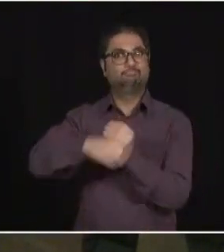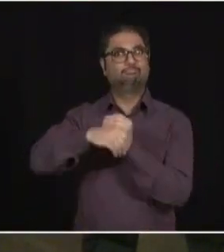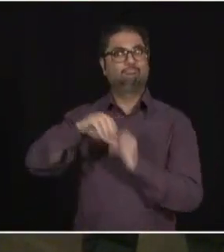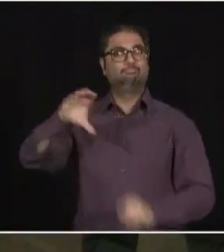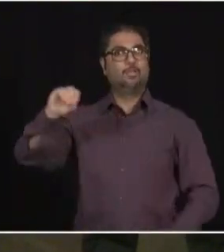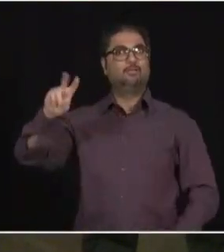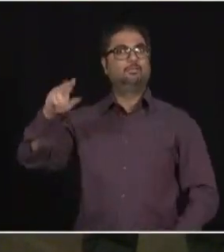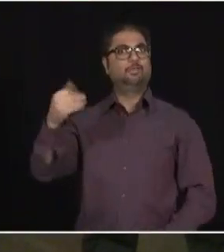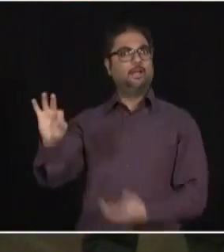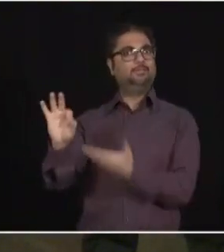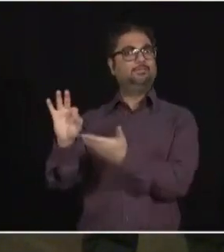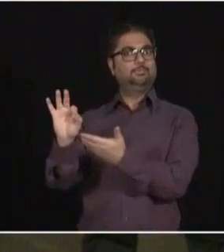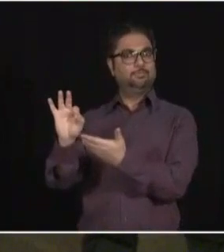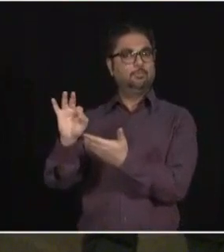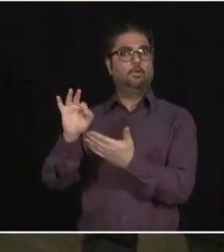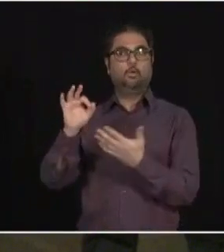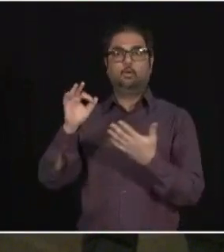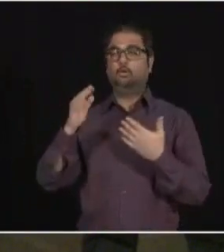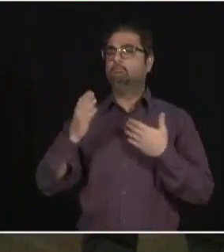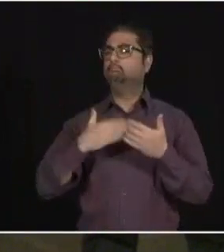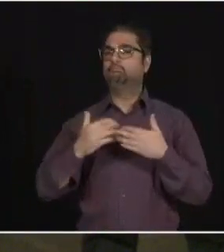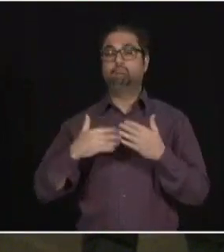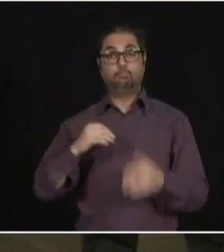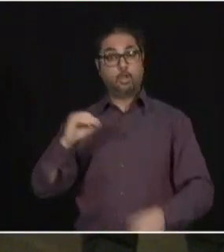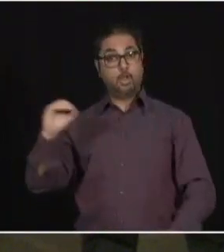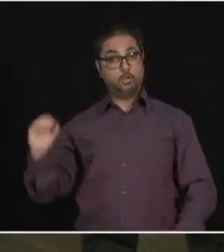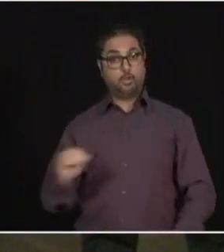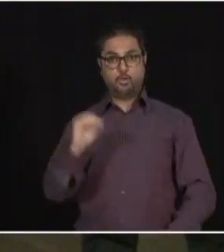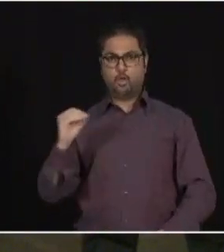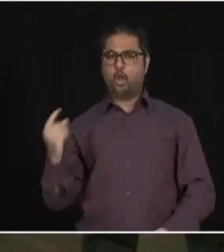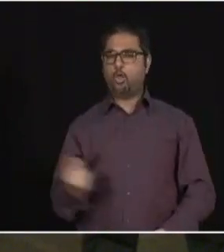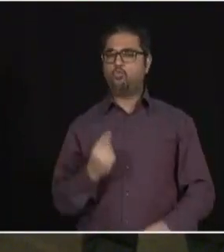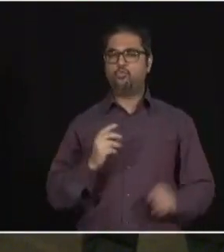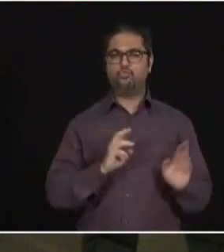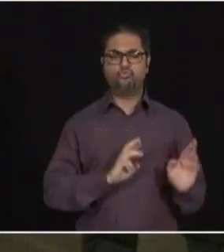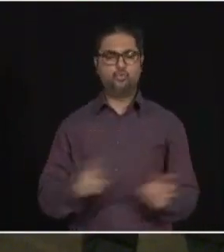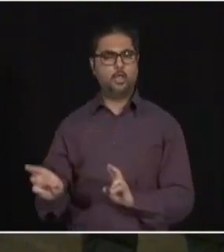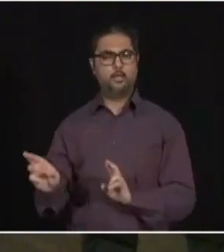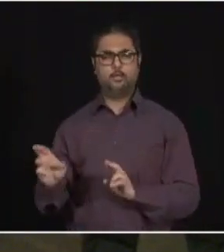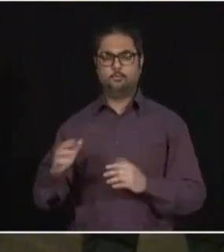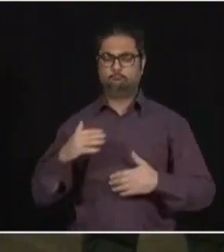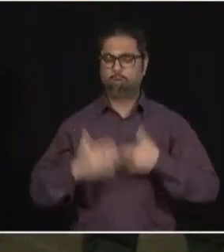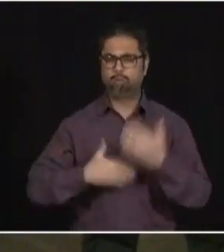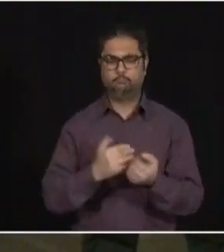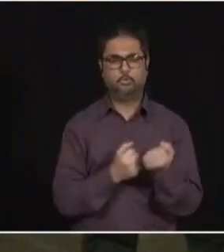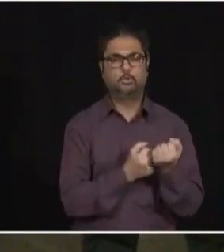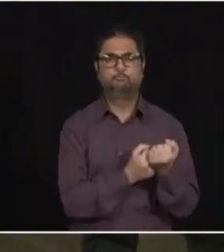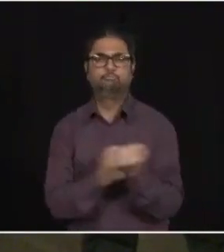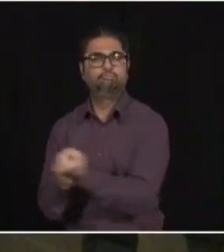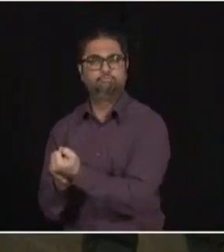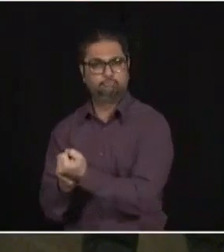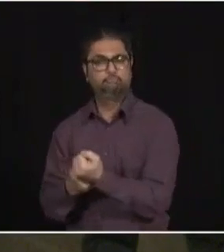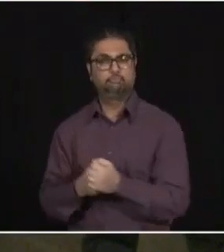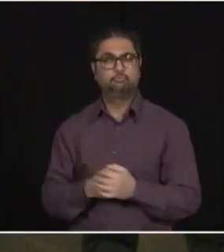mother nature throws at us in the coming days and weeks. As Minister Yakabuski explained, Ontario has been closely monitoring